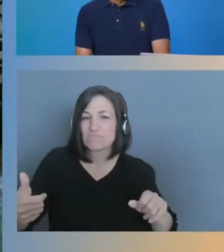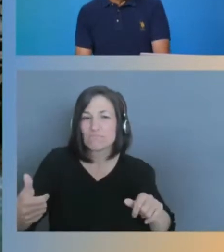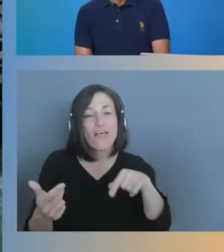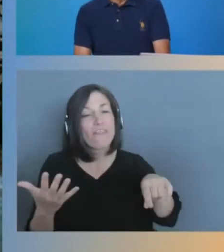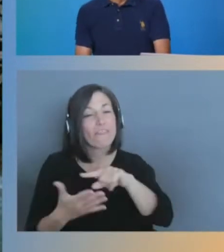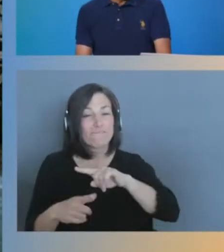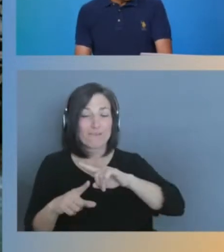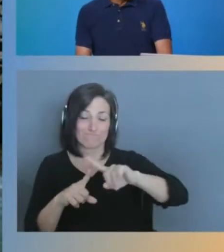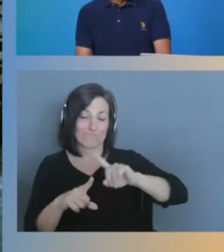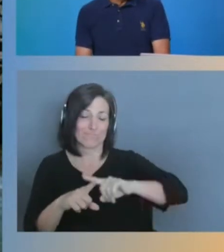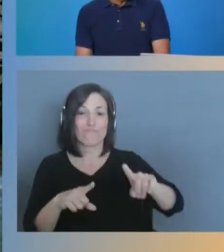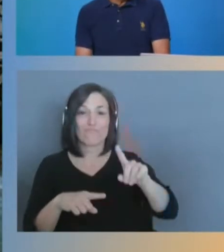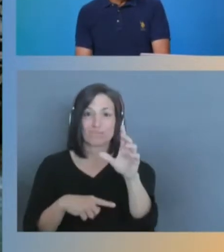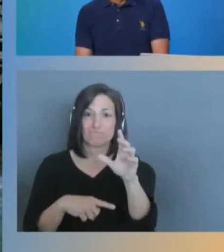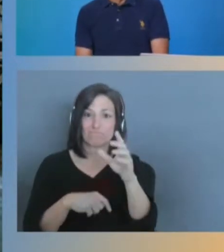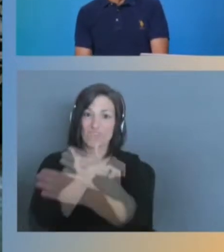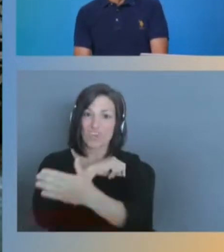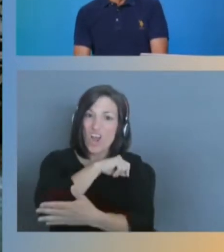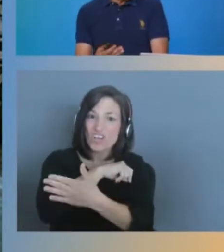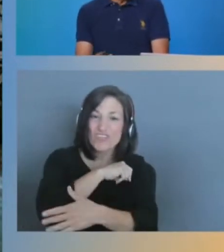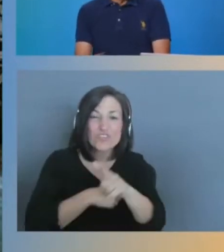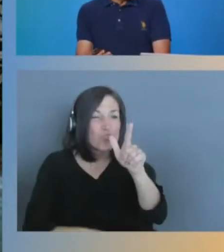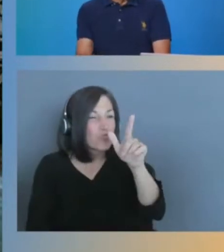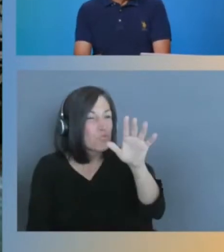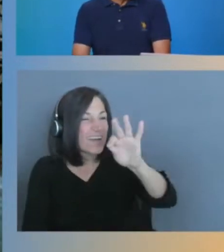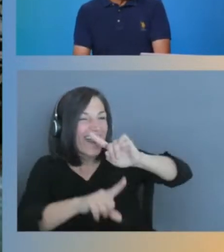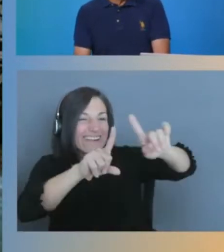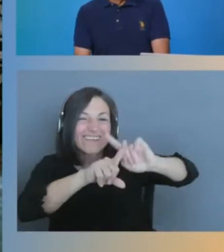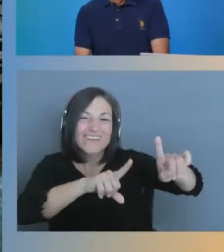like 29 different countries and 51 different industries.